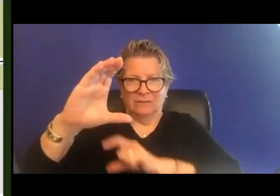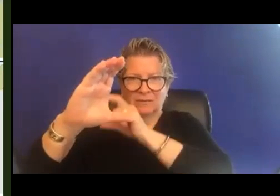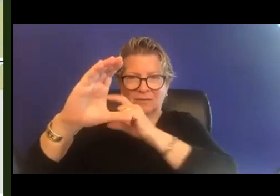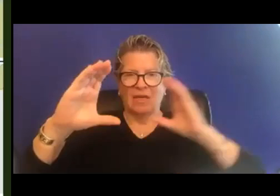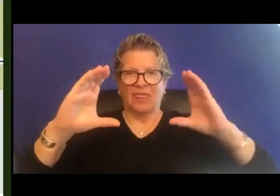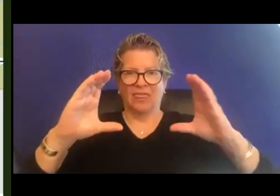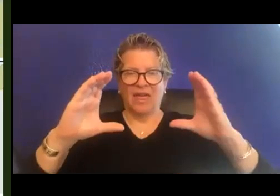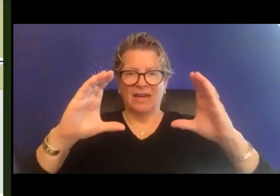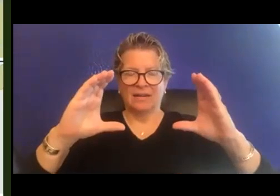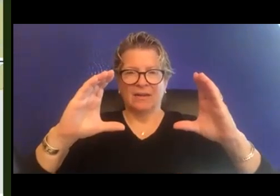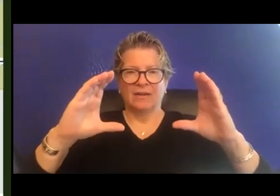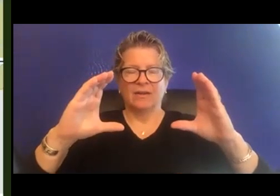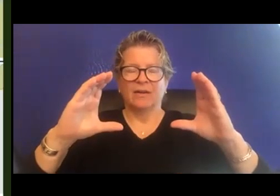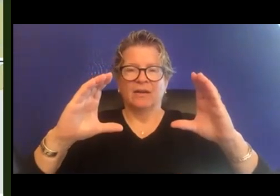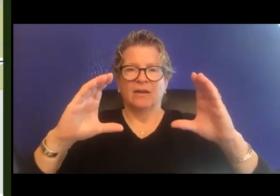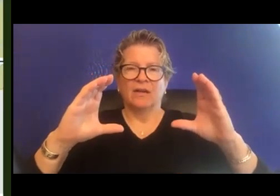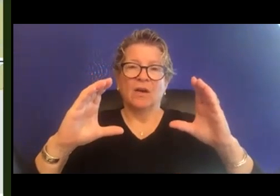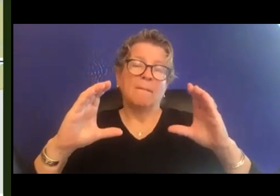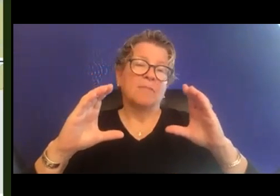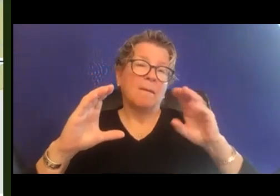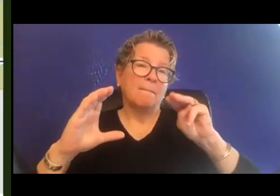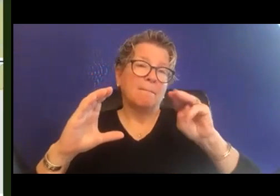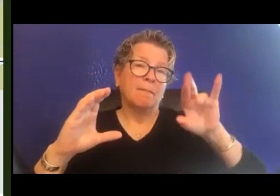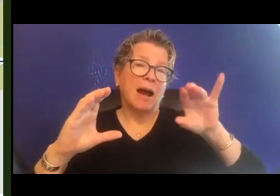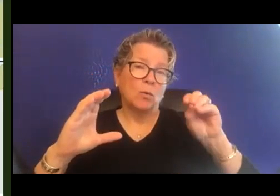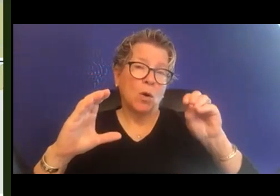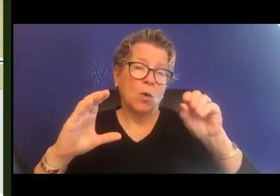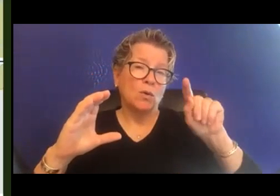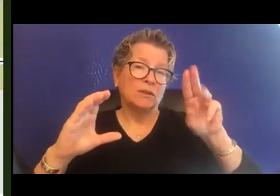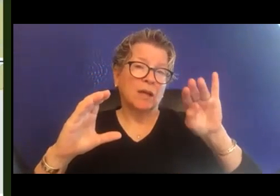There's a little -- shorter piece of the tunnel that's microtunneling.